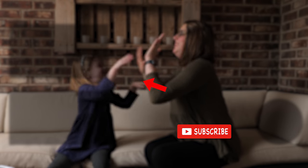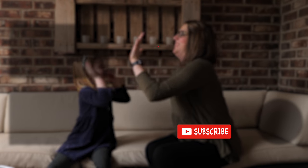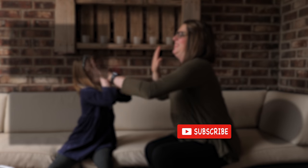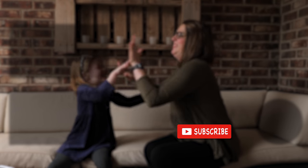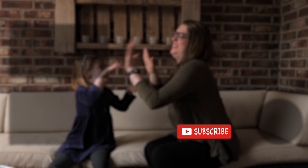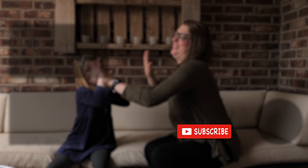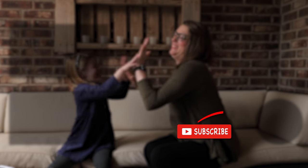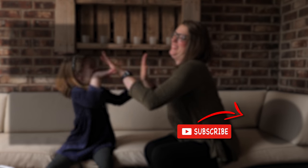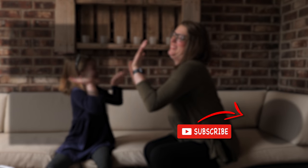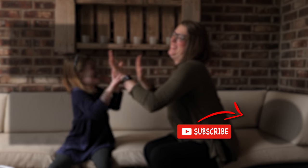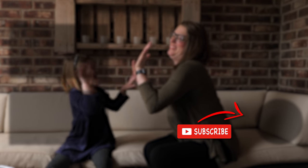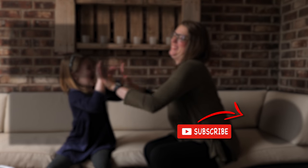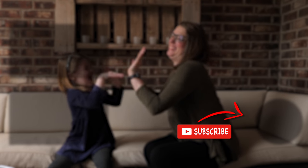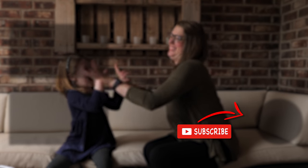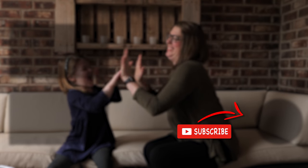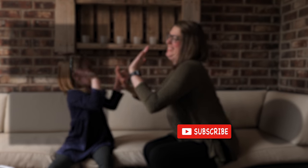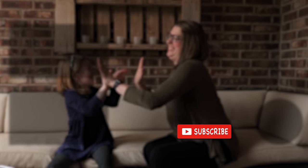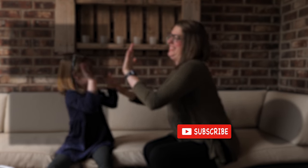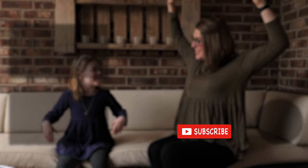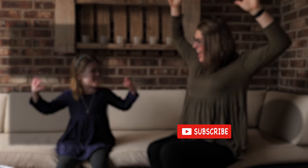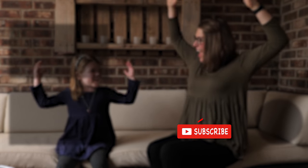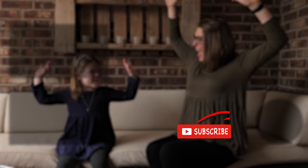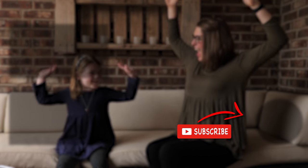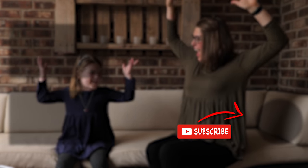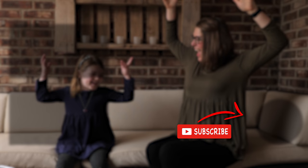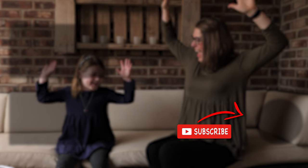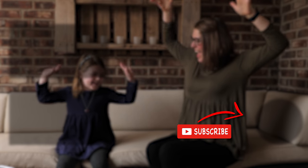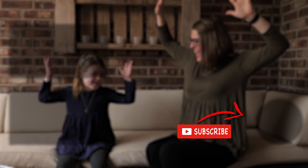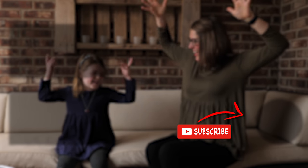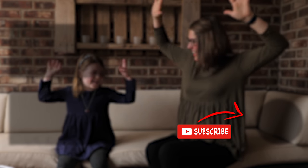and colors. See ya next time.